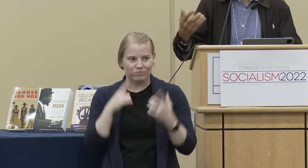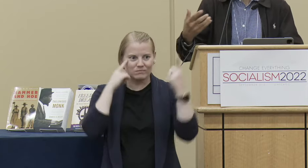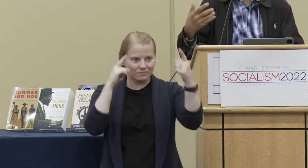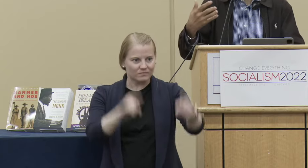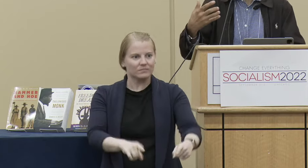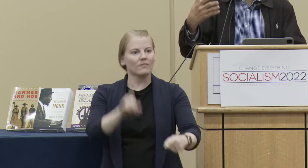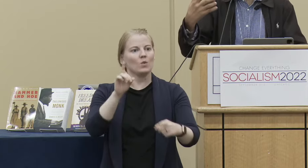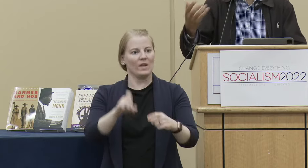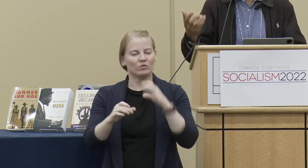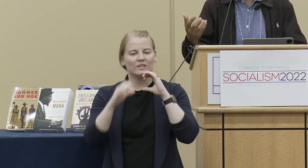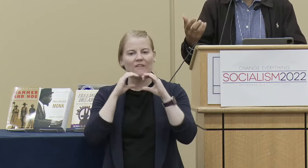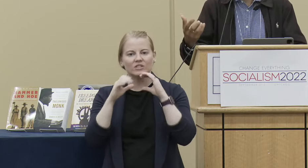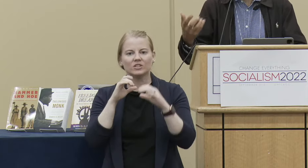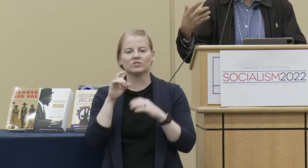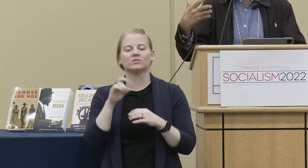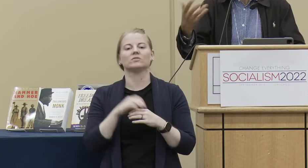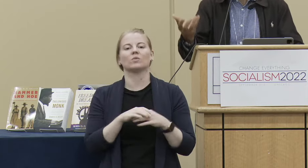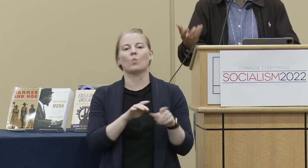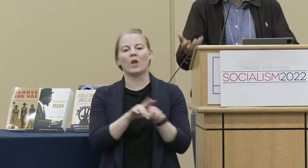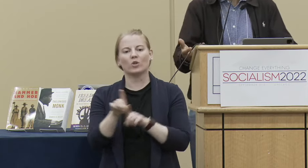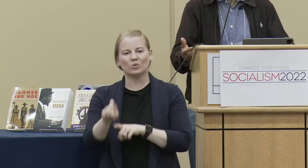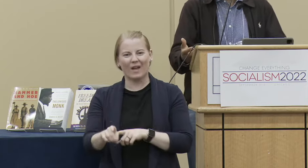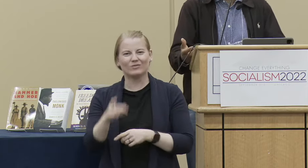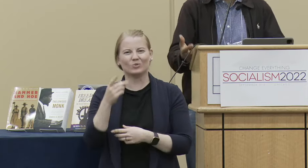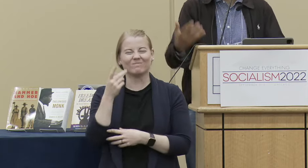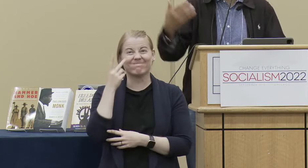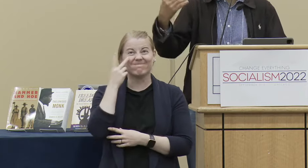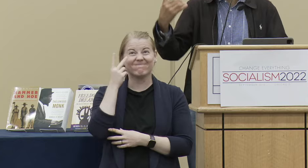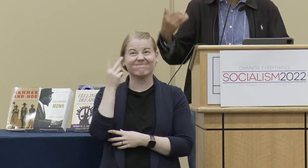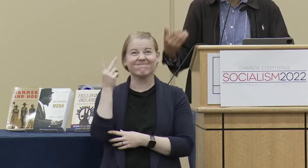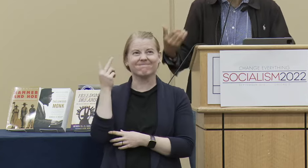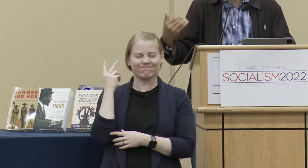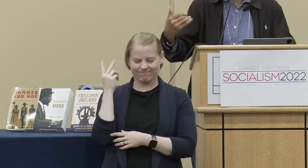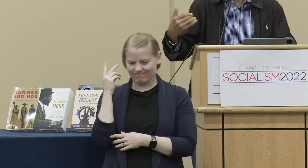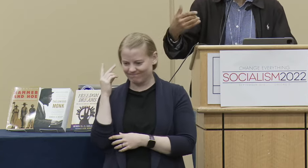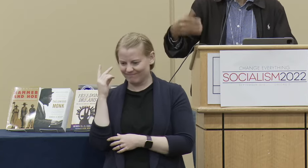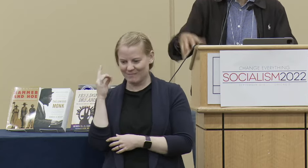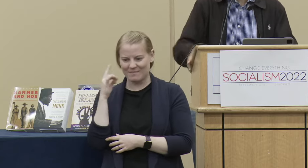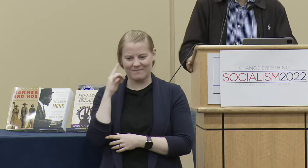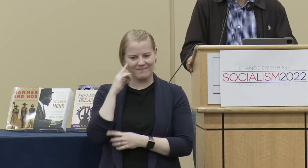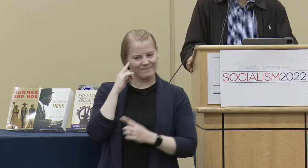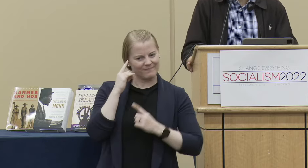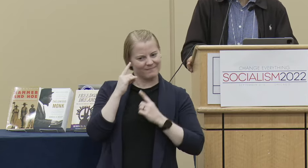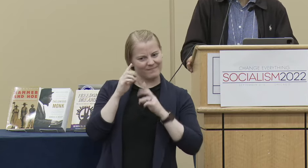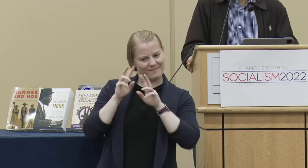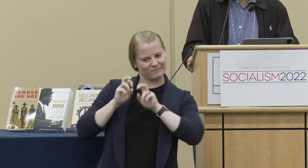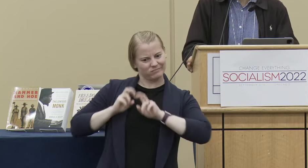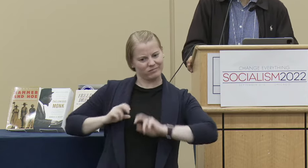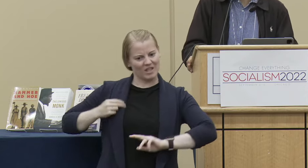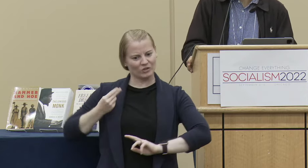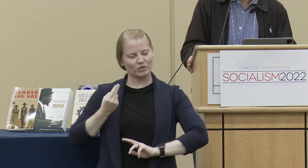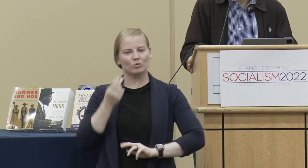conversations. We also have to re- think our history, like